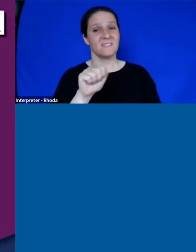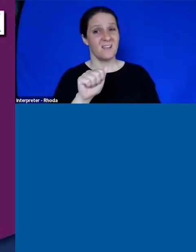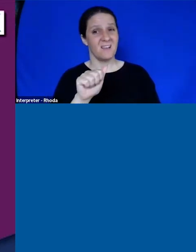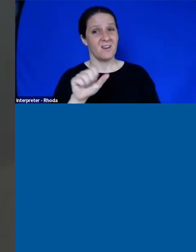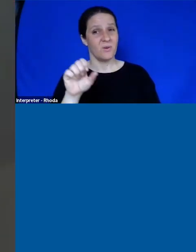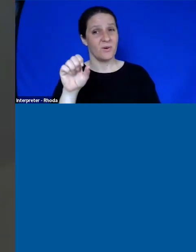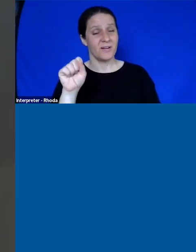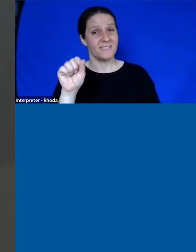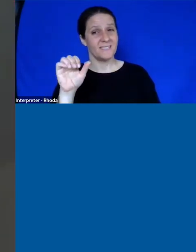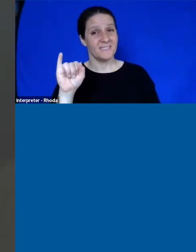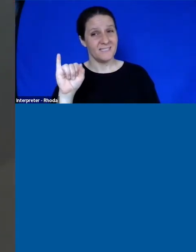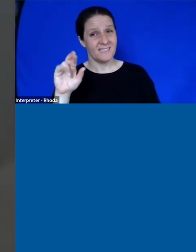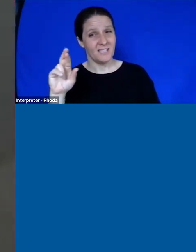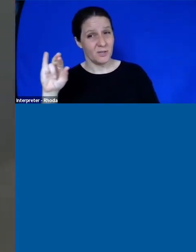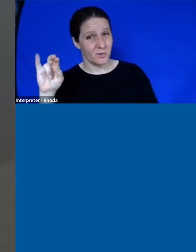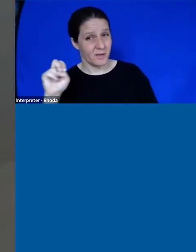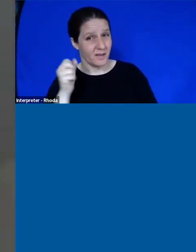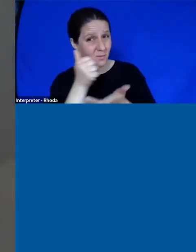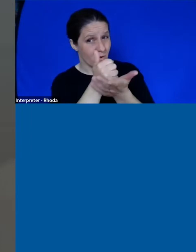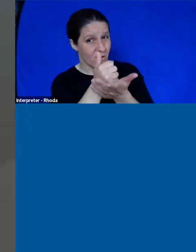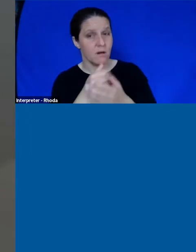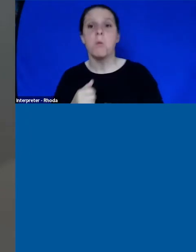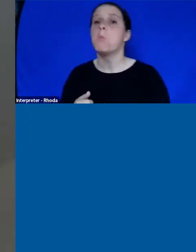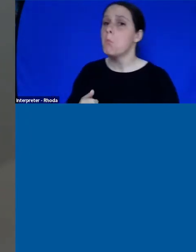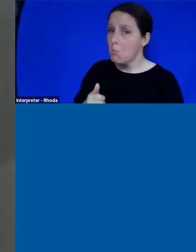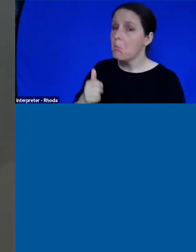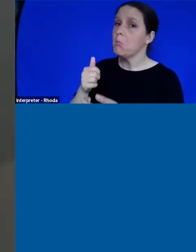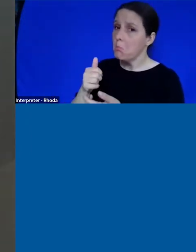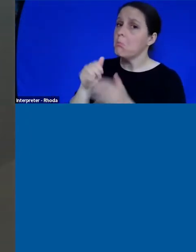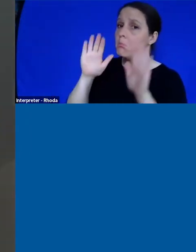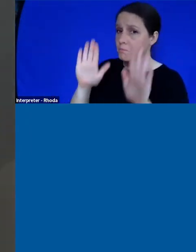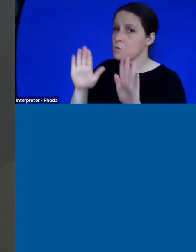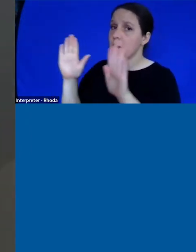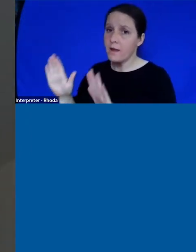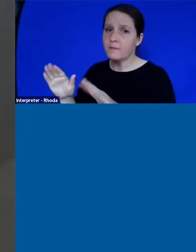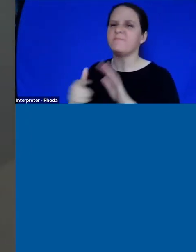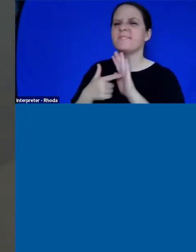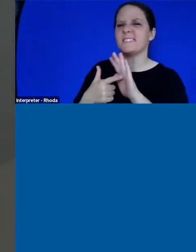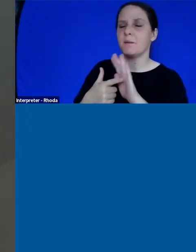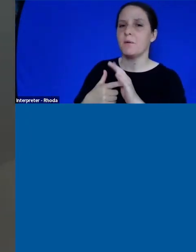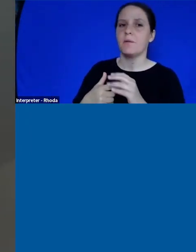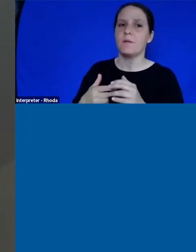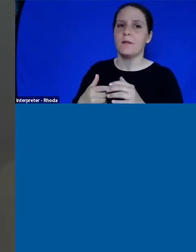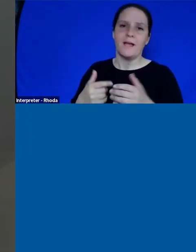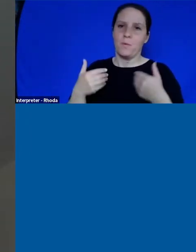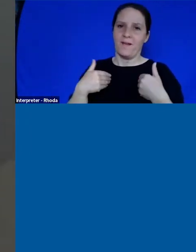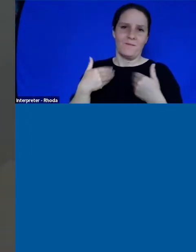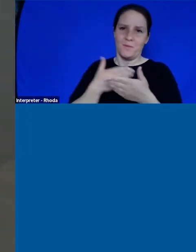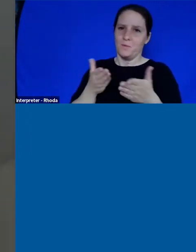They work great, but I mean, I'll give an example. I don't have either one of those in the room right now. I do have a Google Home.